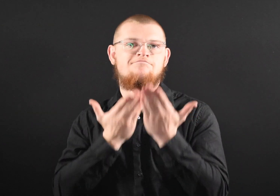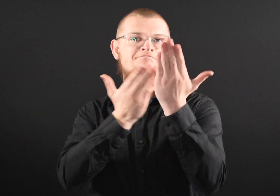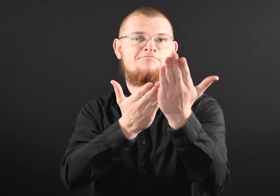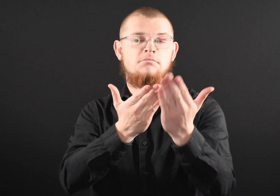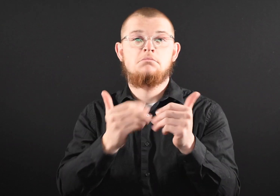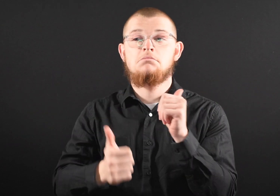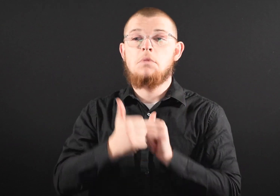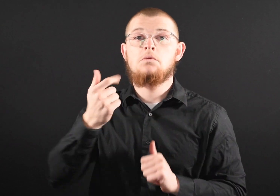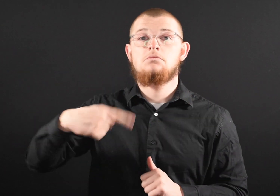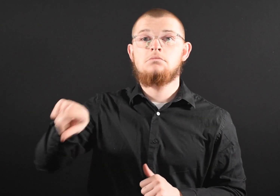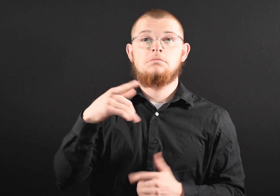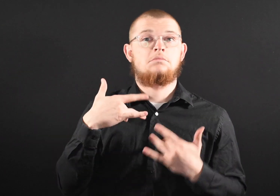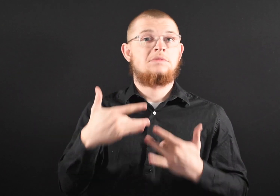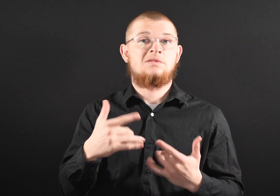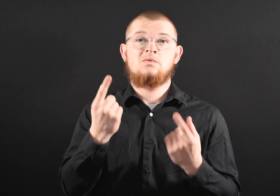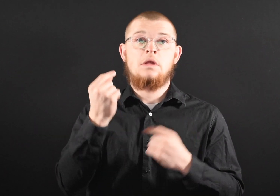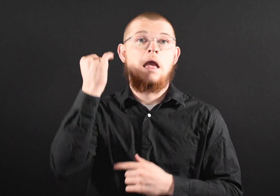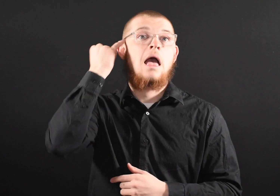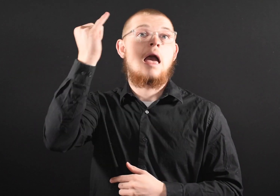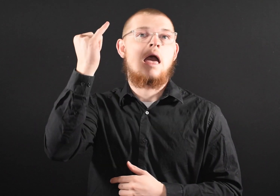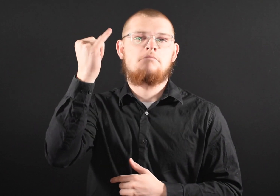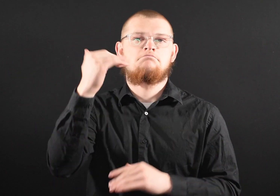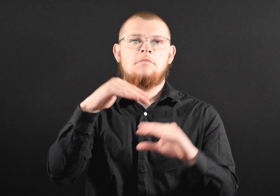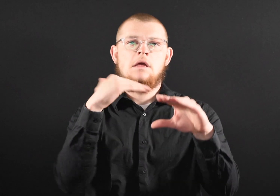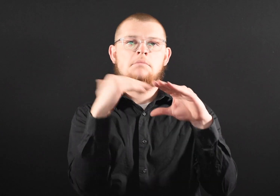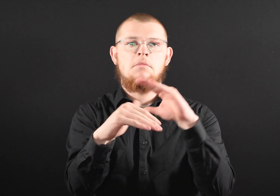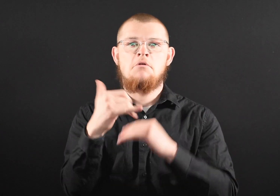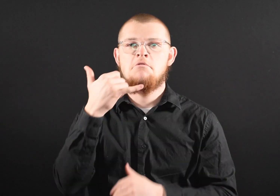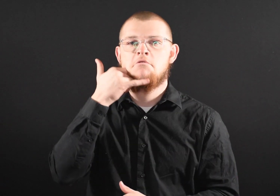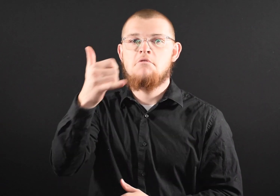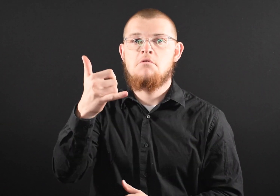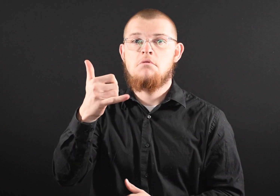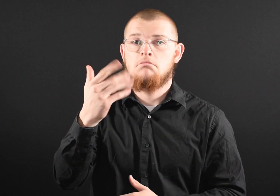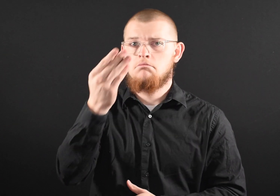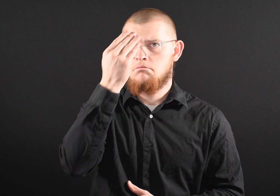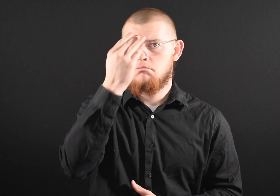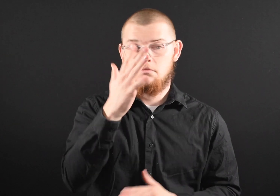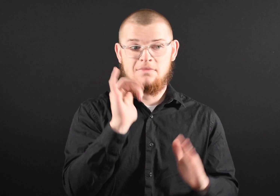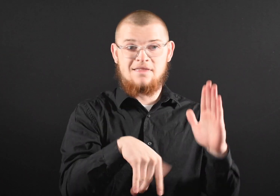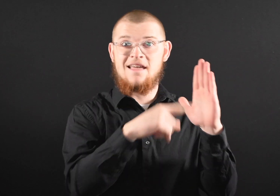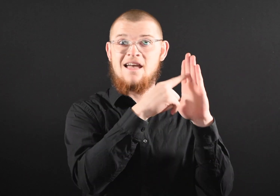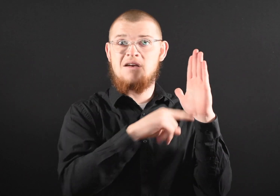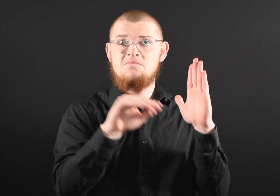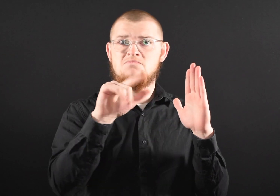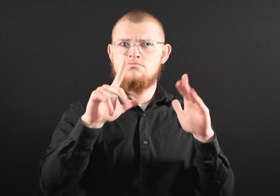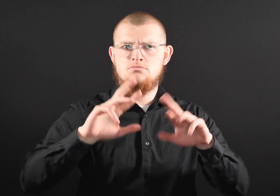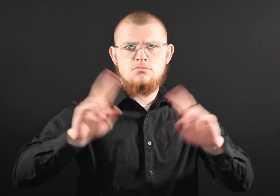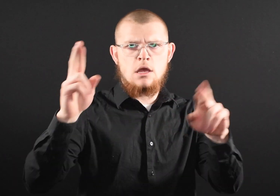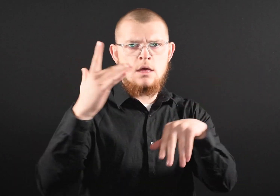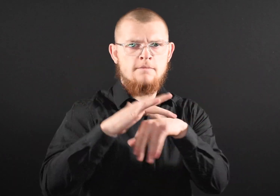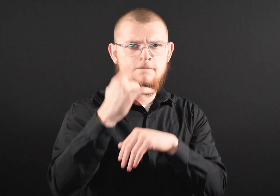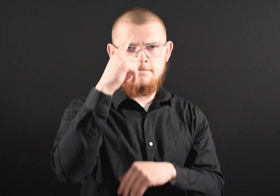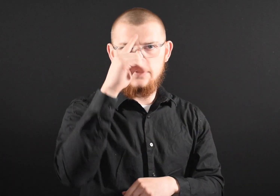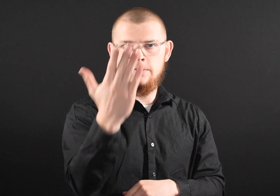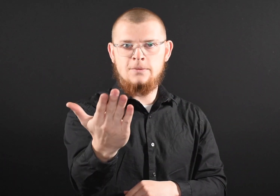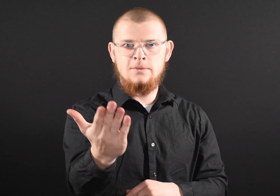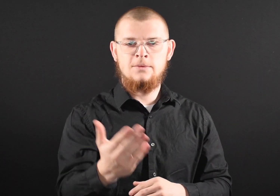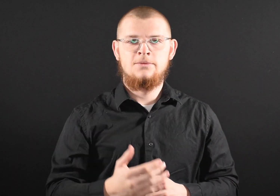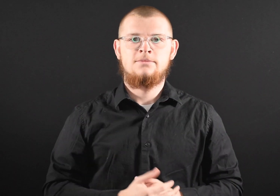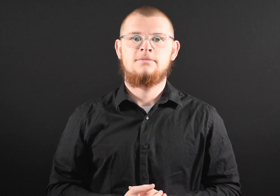Most people prefer to email or call with ideas but this tool is available for you.